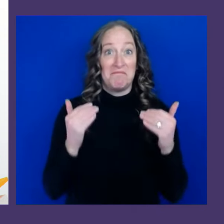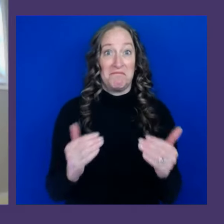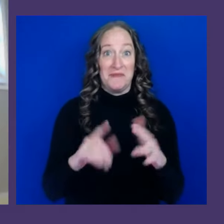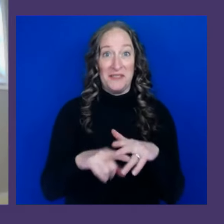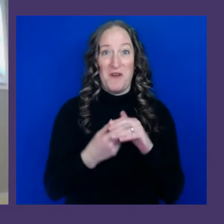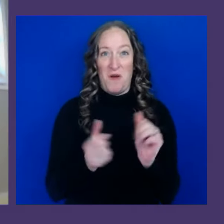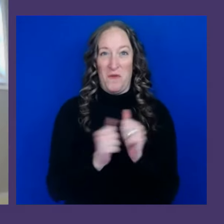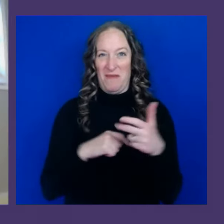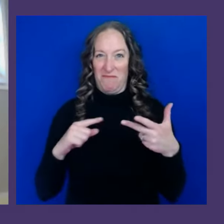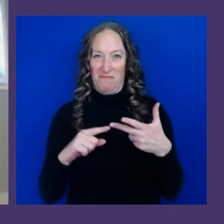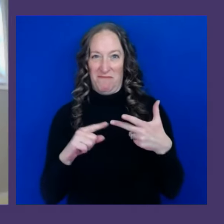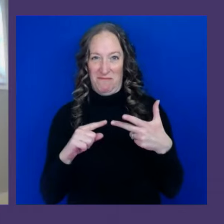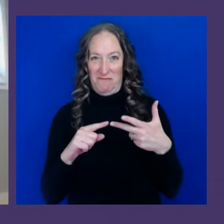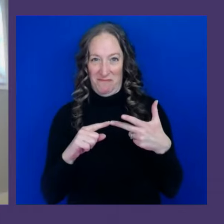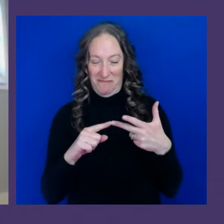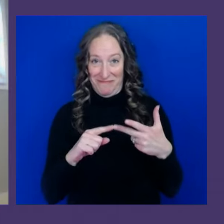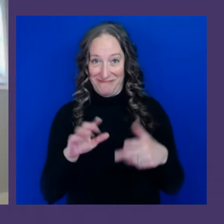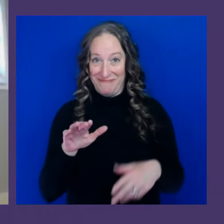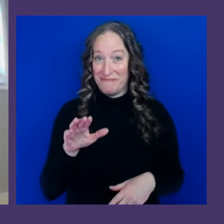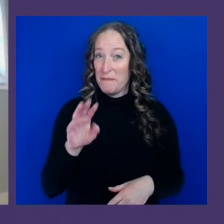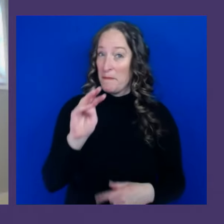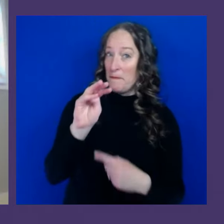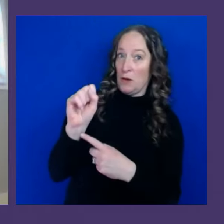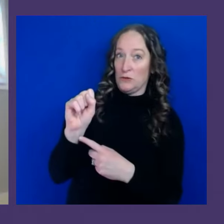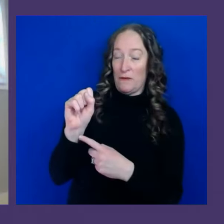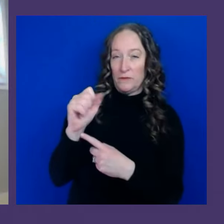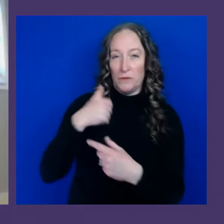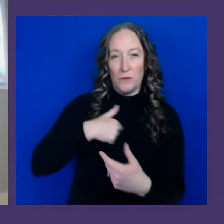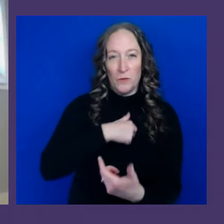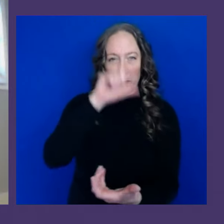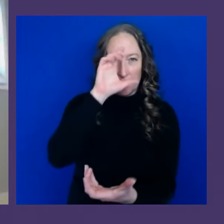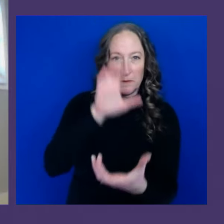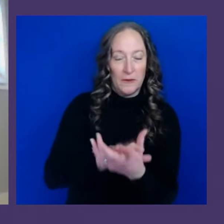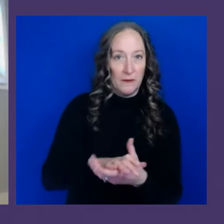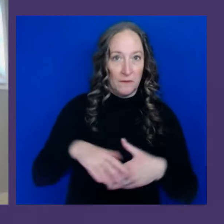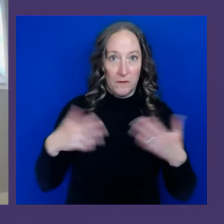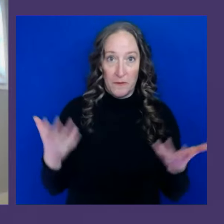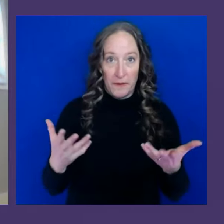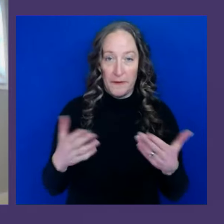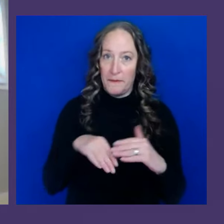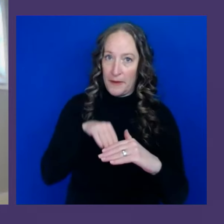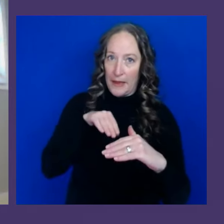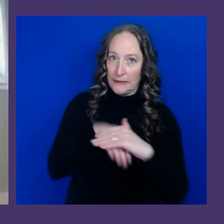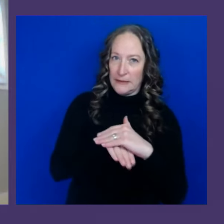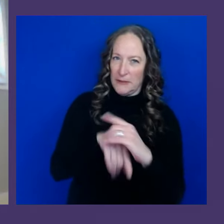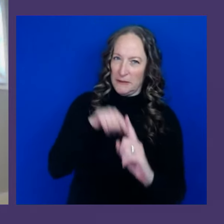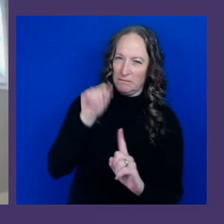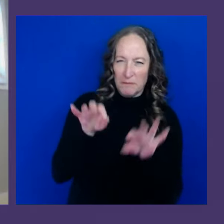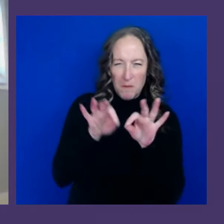Microsoft believe that accessibility is essential on